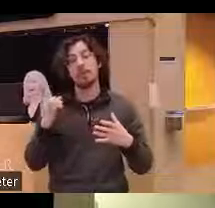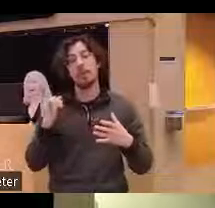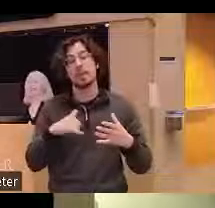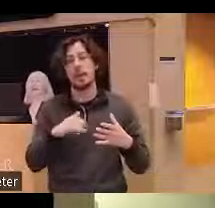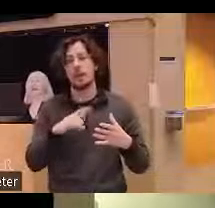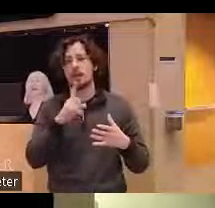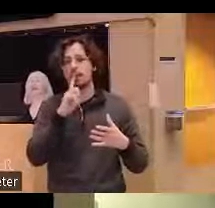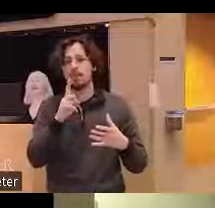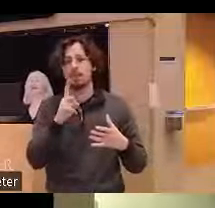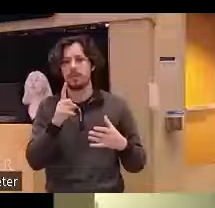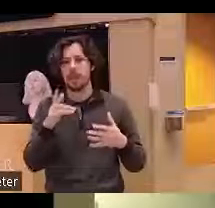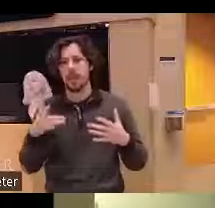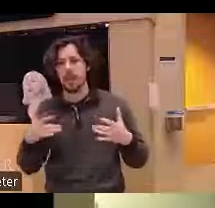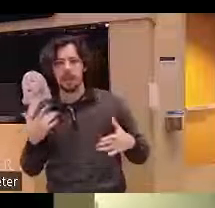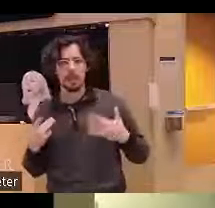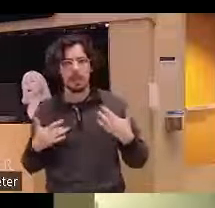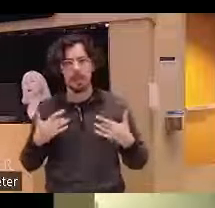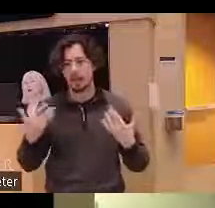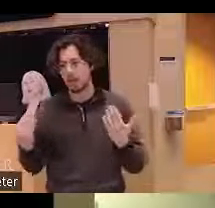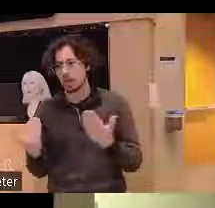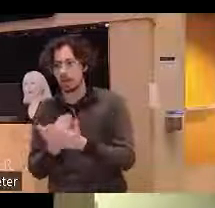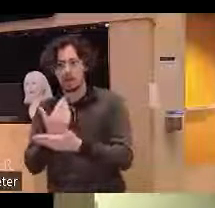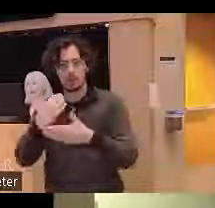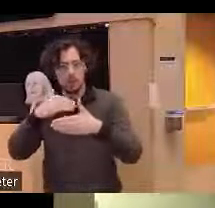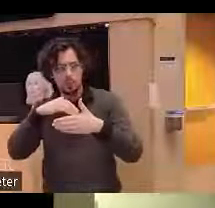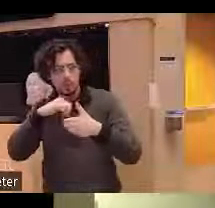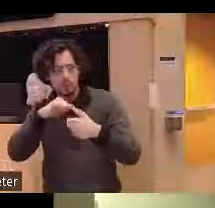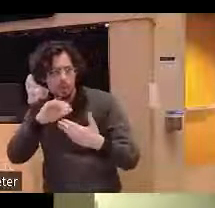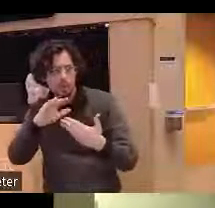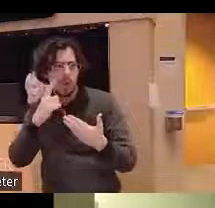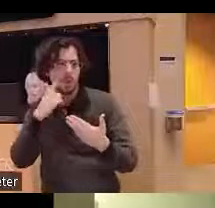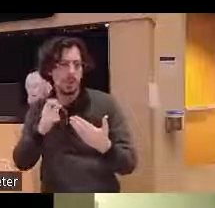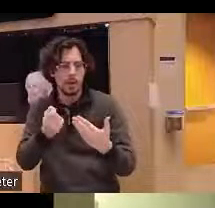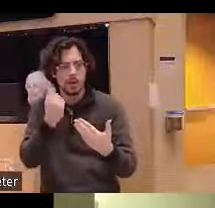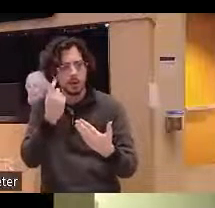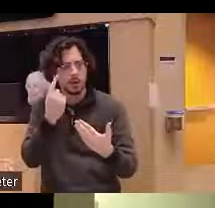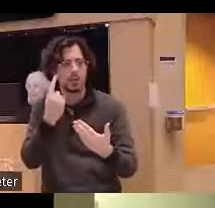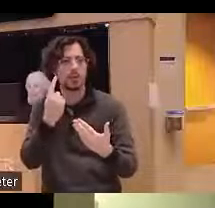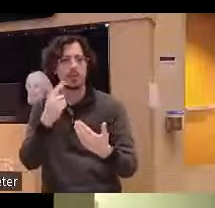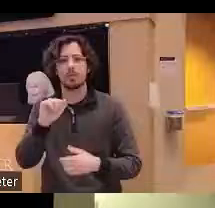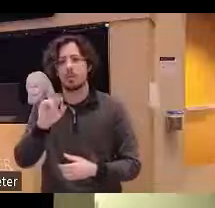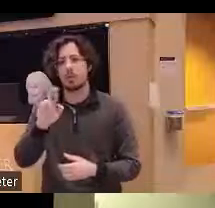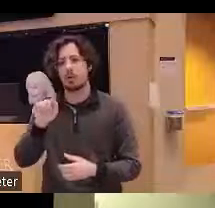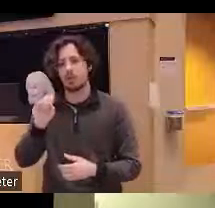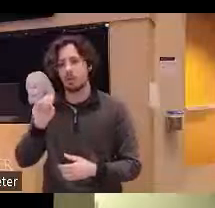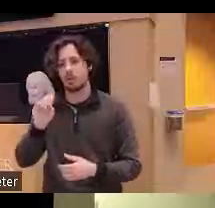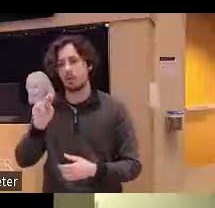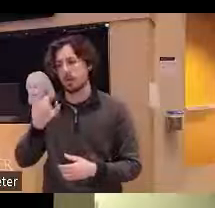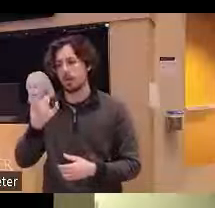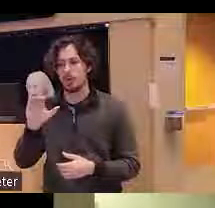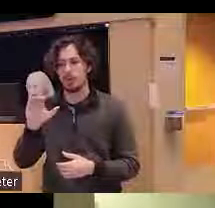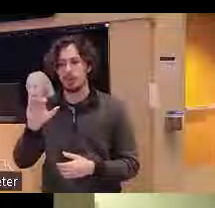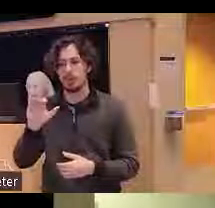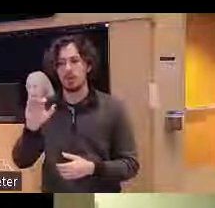kind of an exciting new window on understanding the importance of the autonomic nervous system um